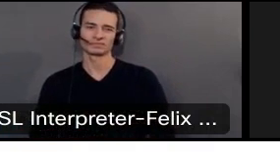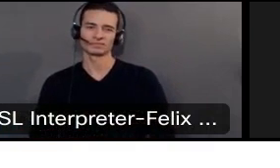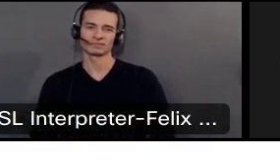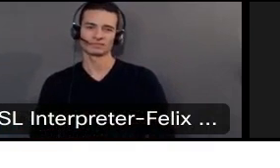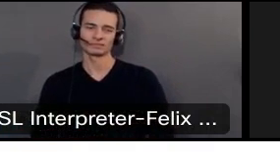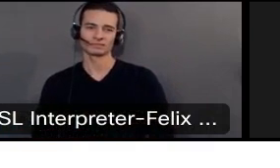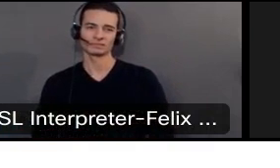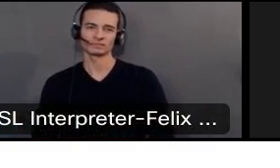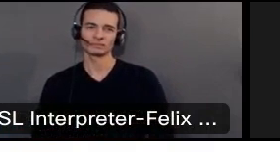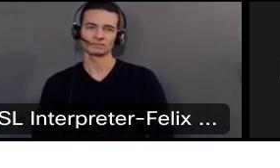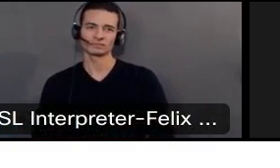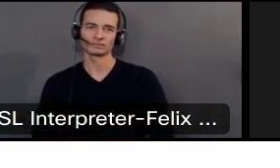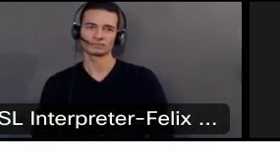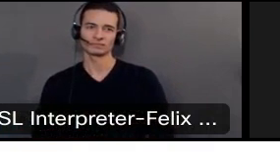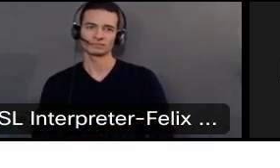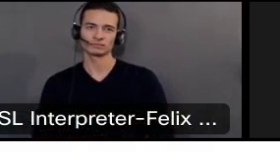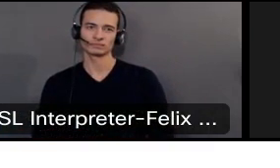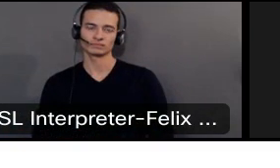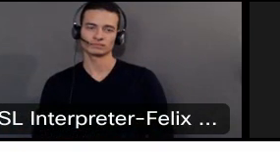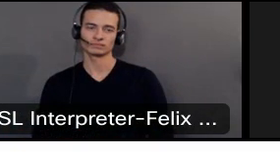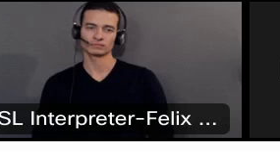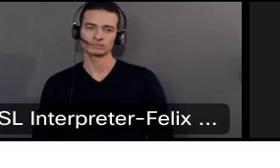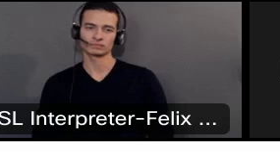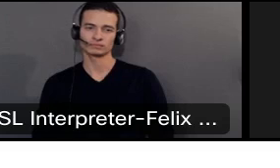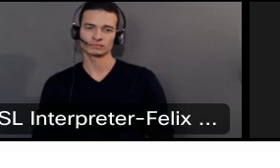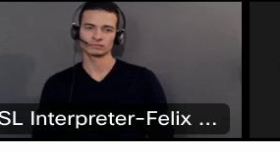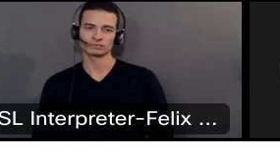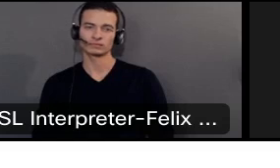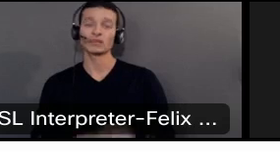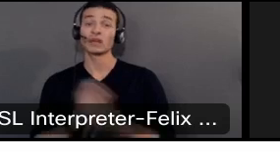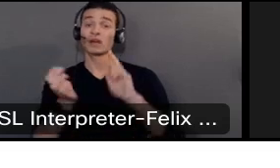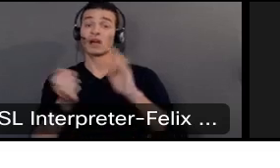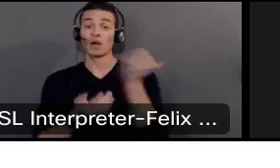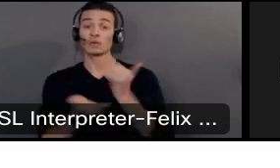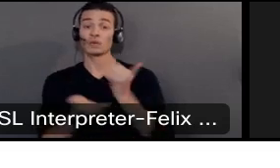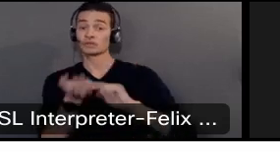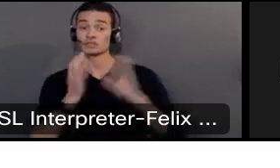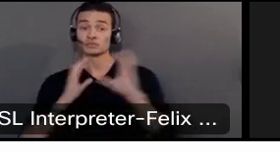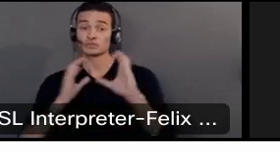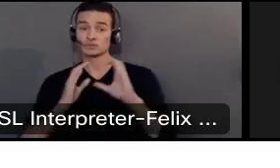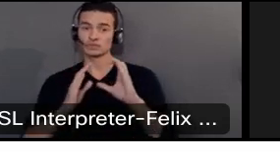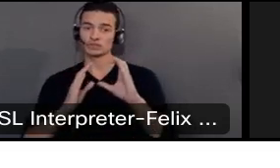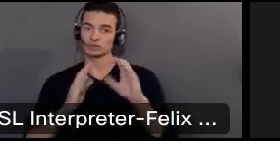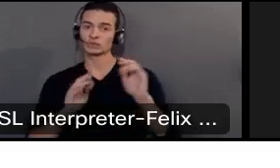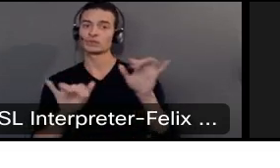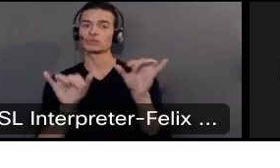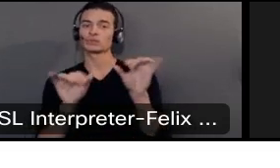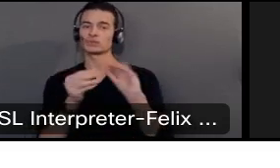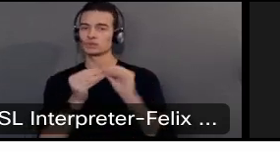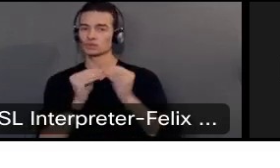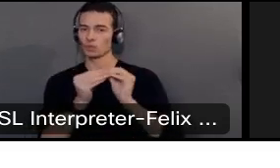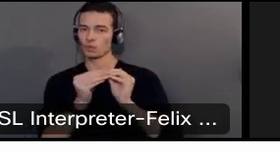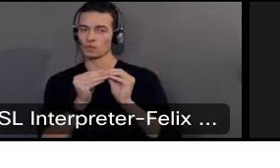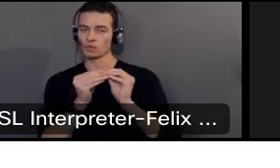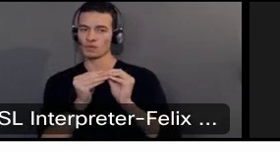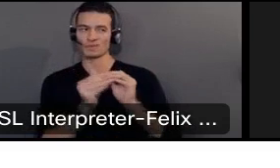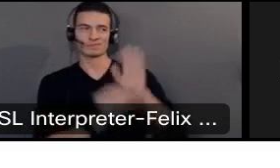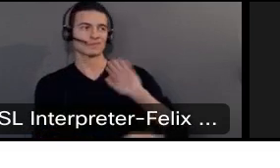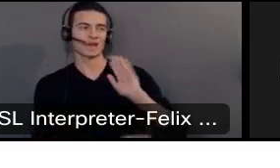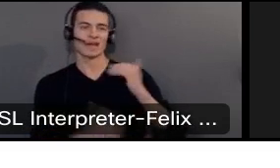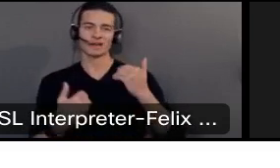When it comes to our nurses communication chatbots score in the year of 2021, we were at 71.3%.